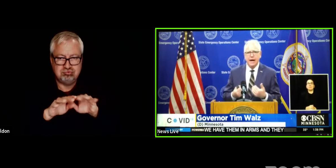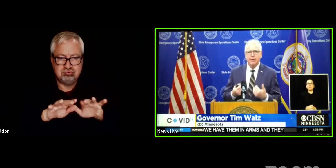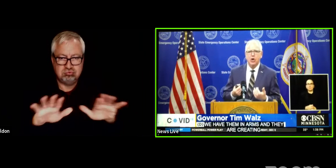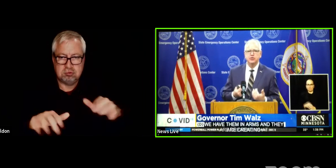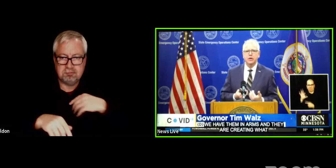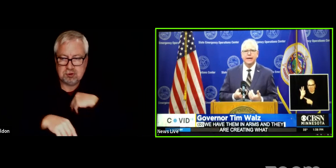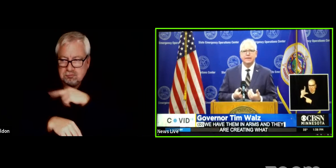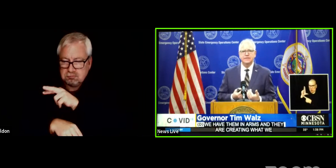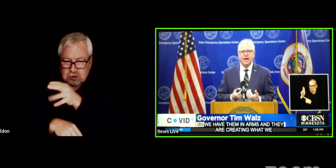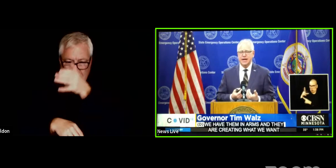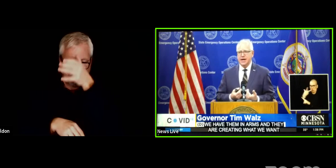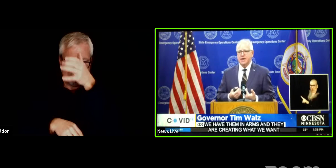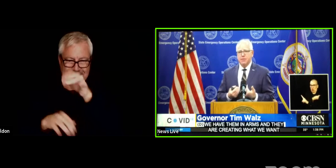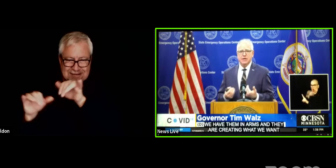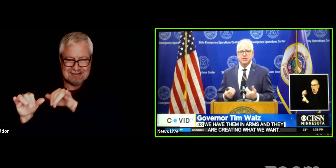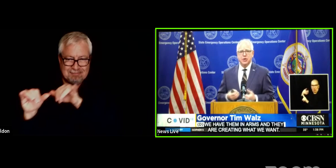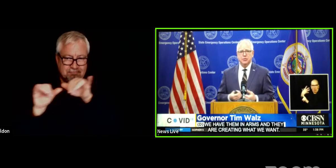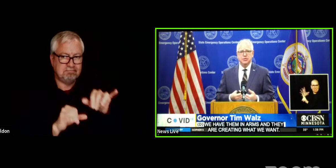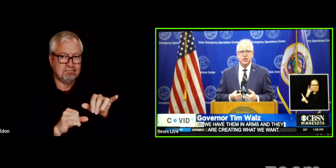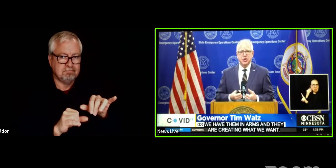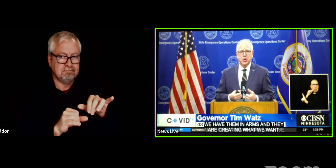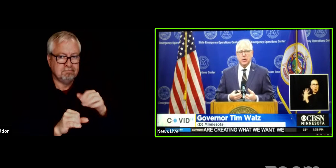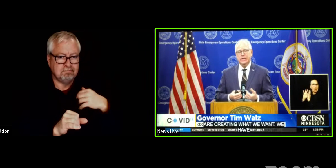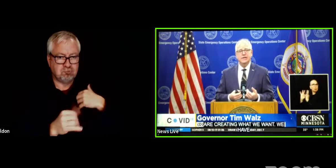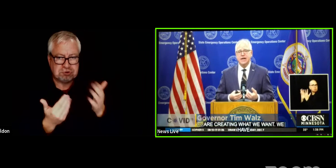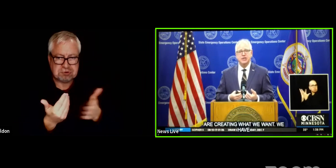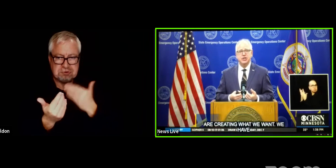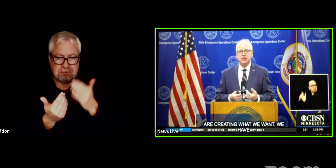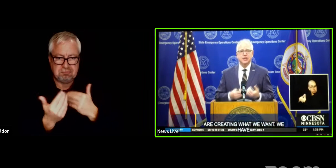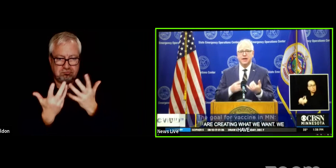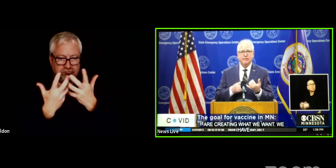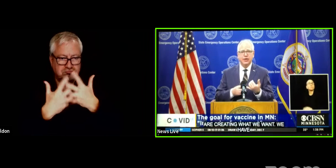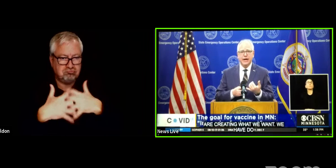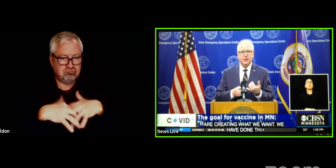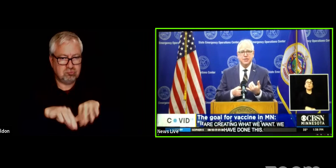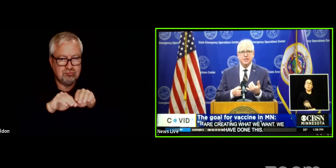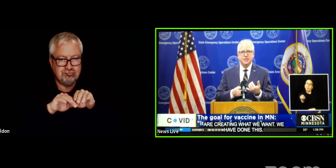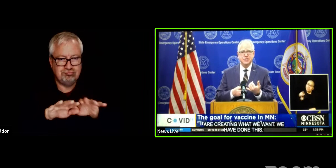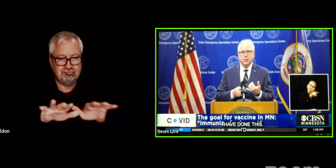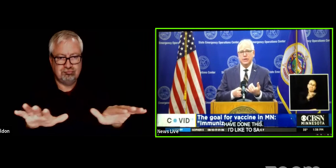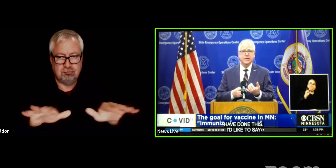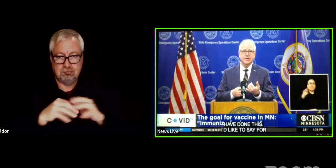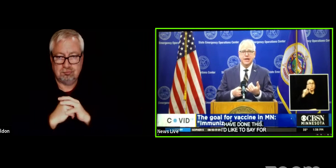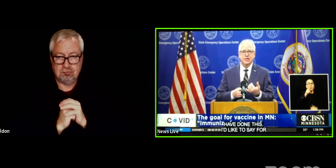I WOULD ALSO LIKE TO SAY FOR MINNESOTANS, WE LEAD THE NATION IN THINGS LIKE FILLING OUT THE CENSUS, WE LEAD THE NATION IN